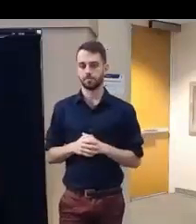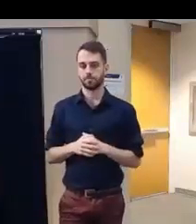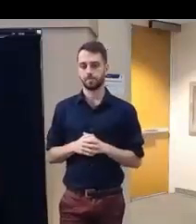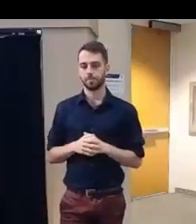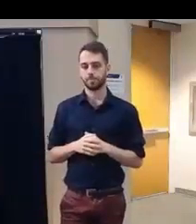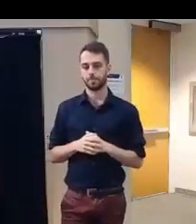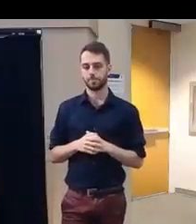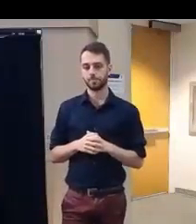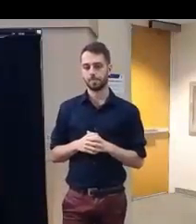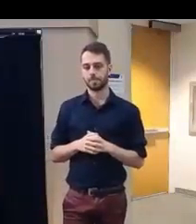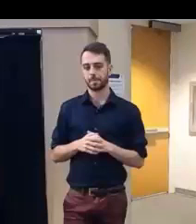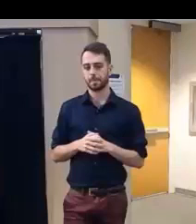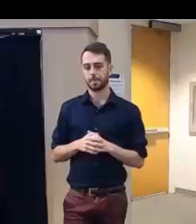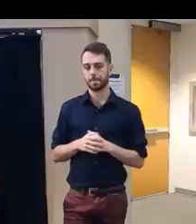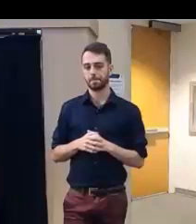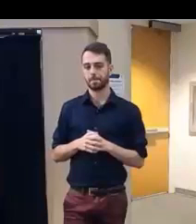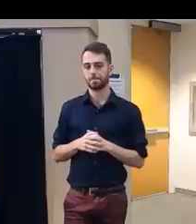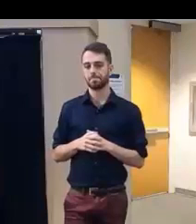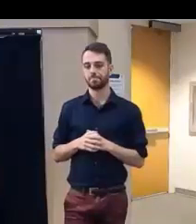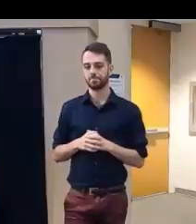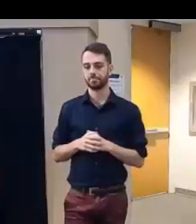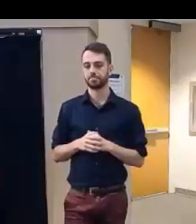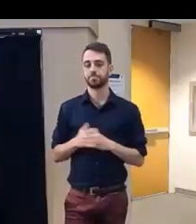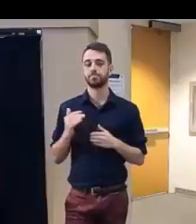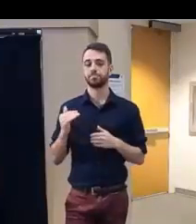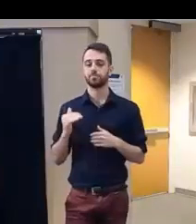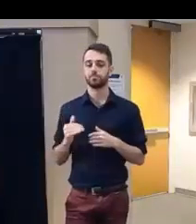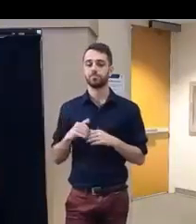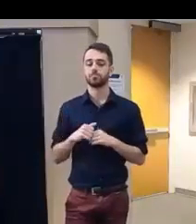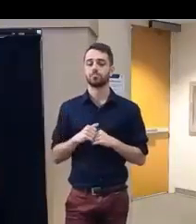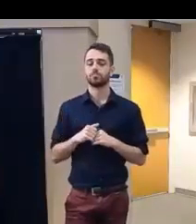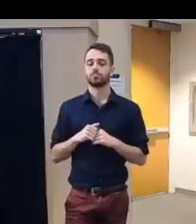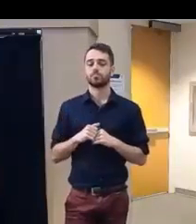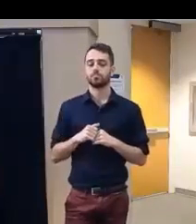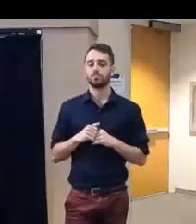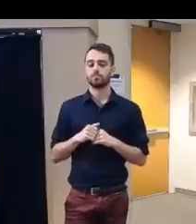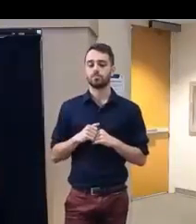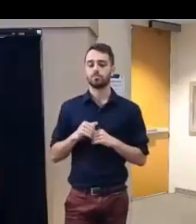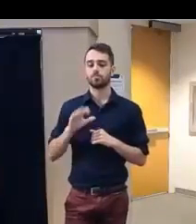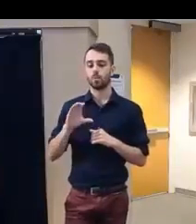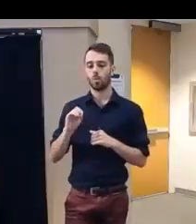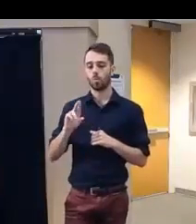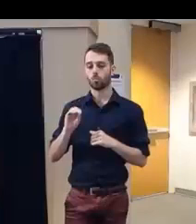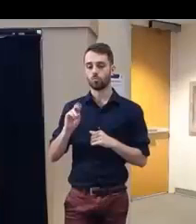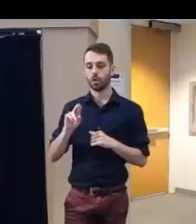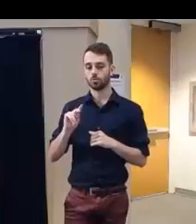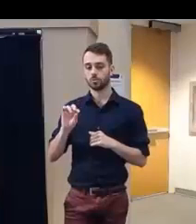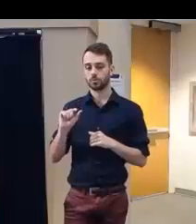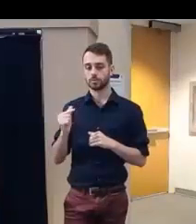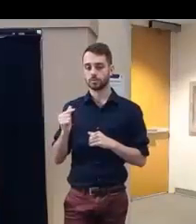foreign ing evaluations are when the CL psychiatrist goes with the medical team